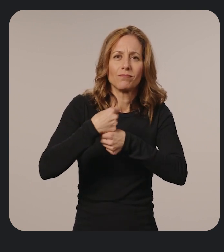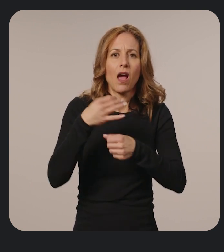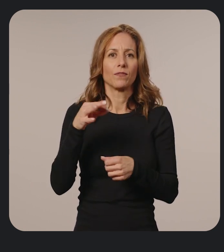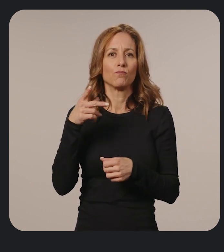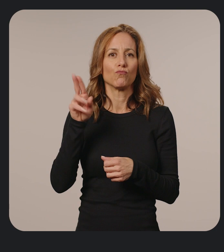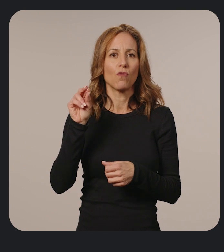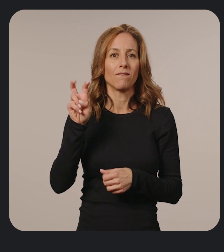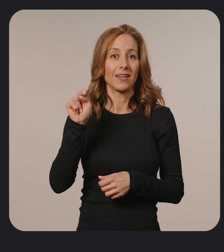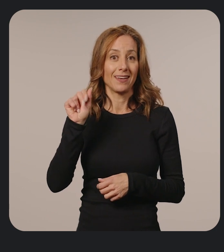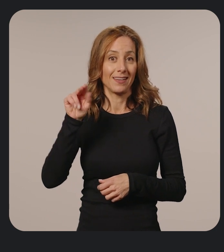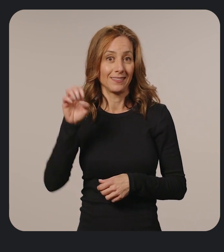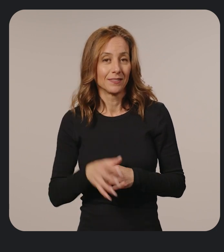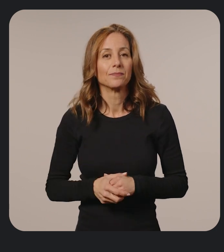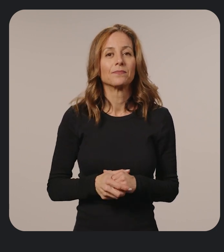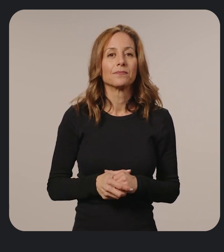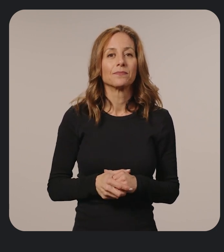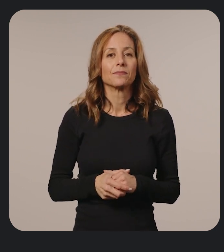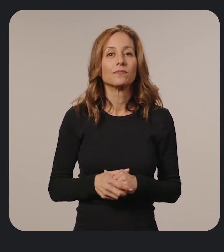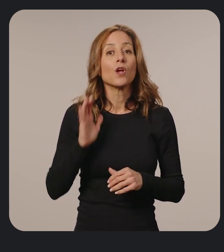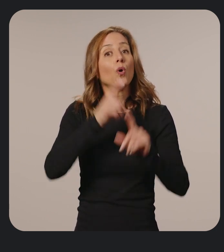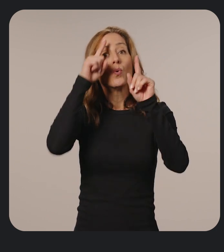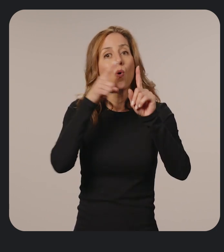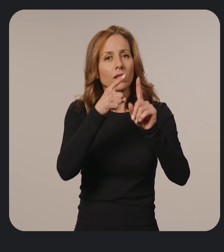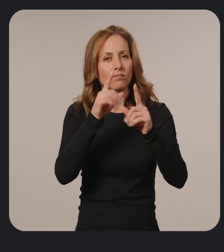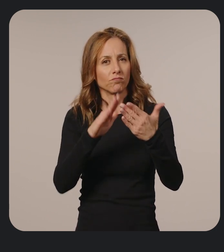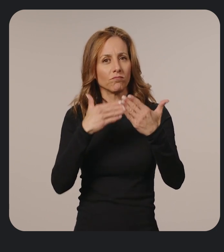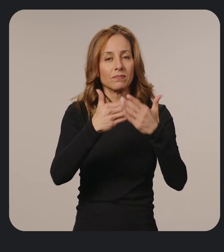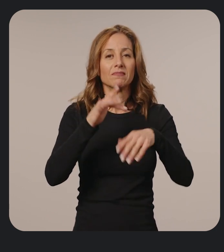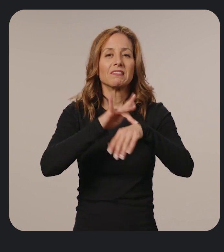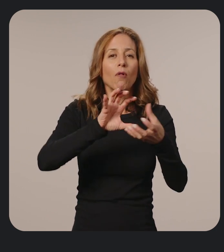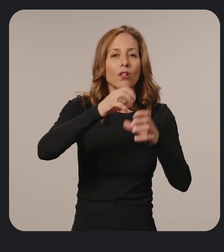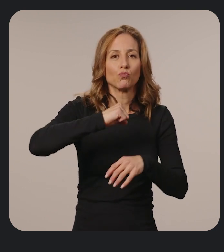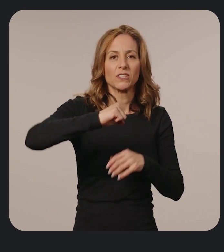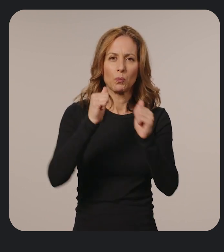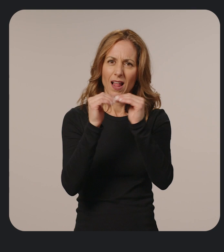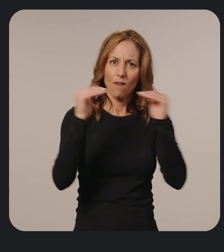with generation of provenance. It is our goal to reach tamper-resistance with level